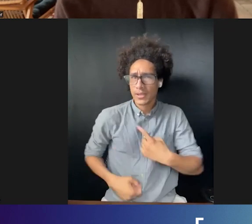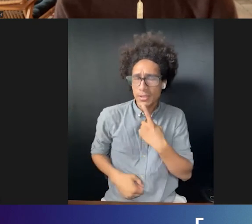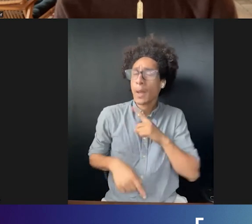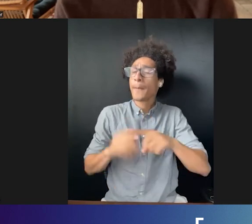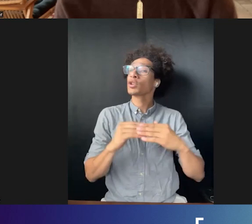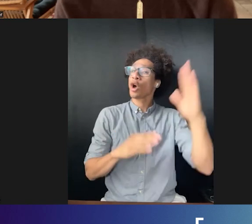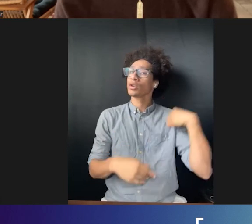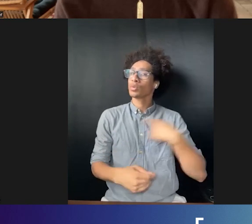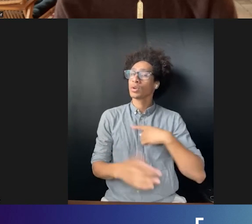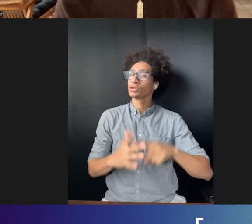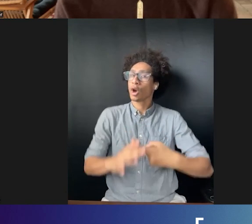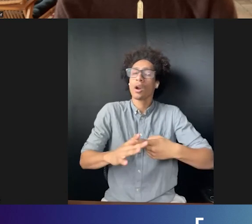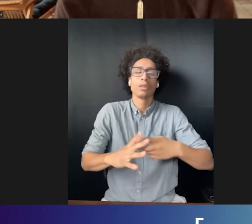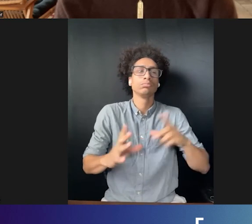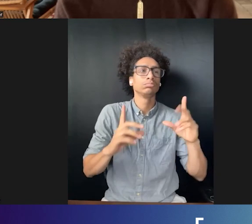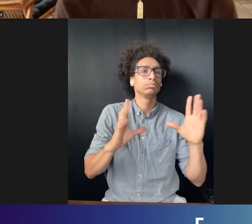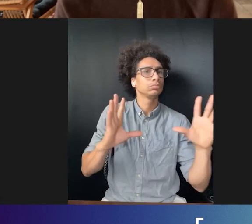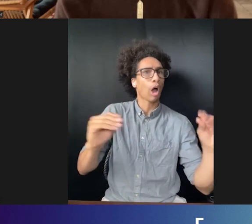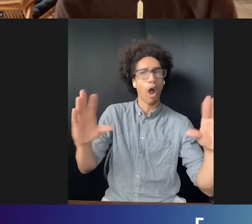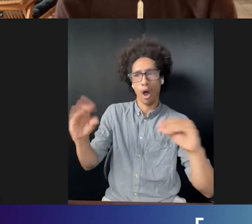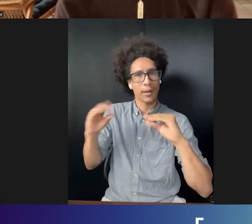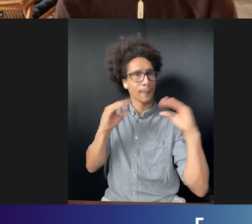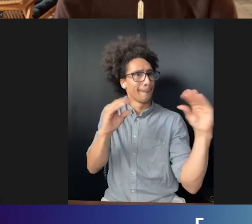that's really important because I don't think this industry